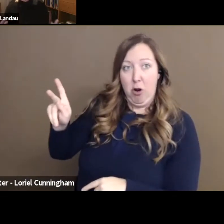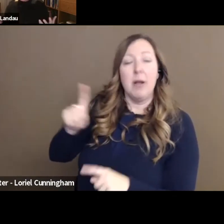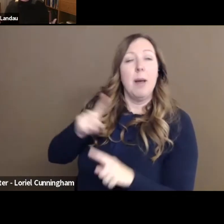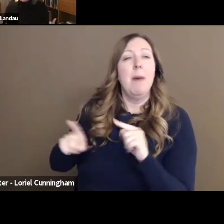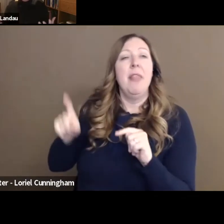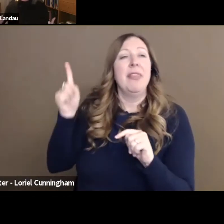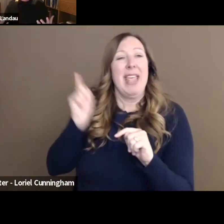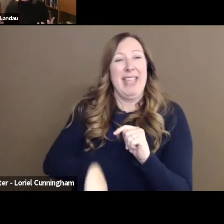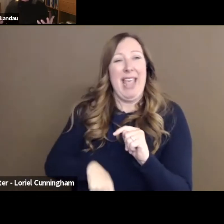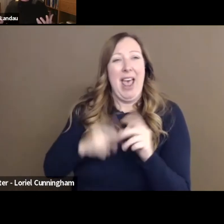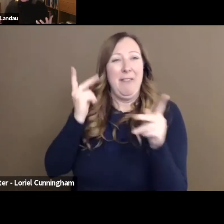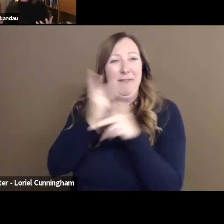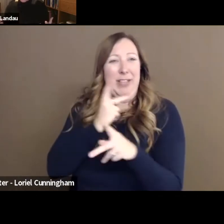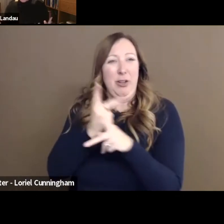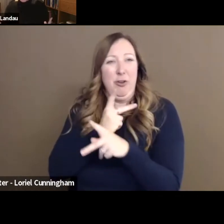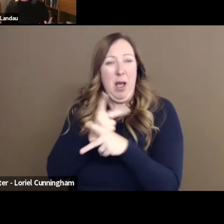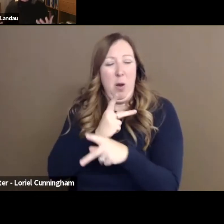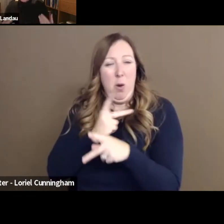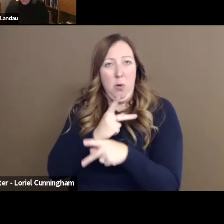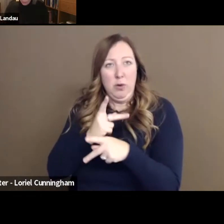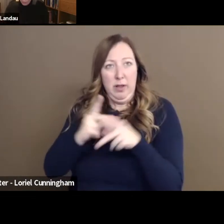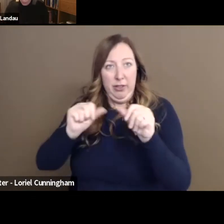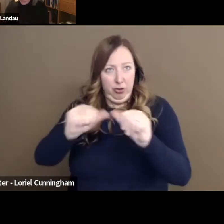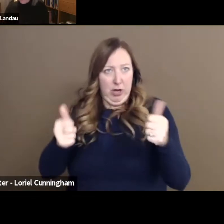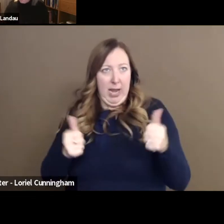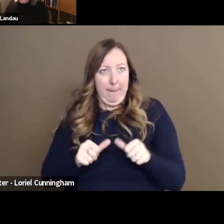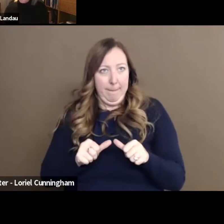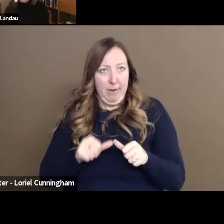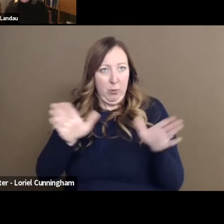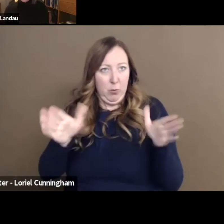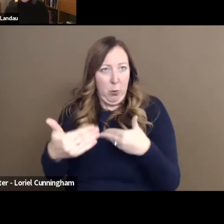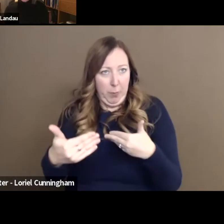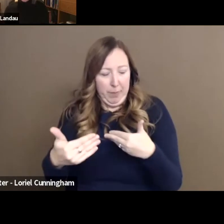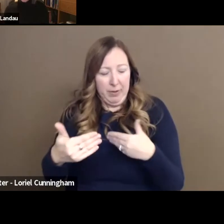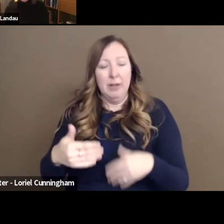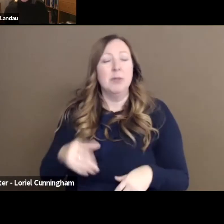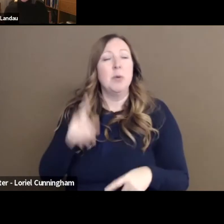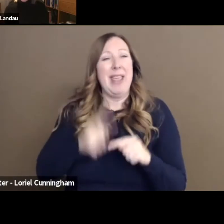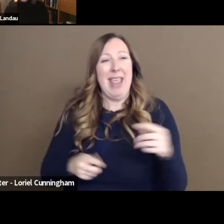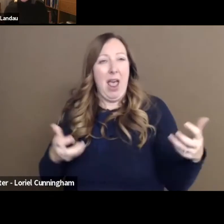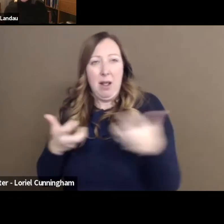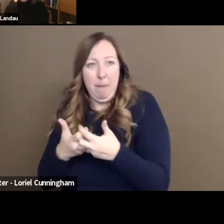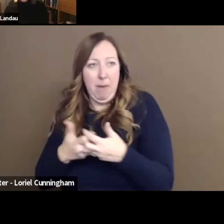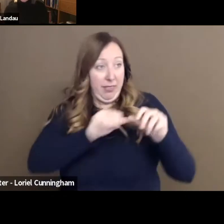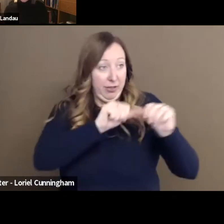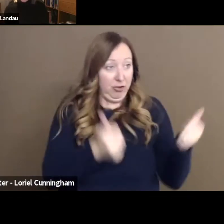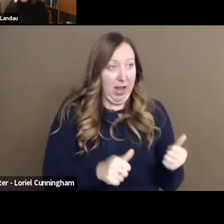kind of combination in the same way that a typical healthy adult would do it